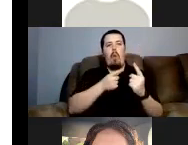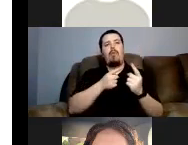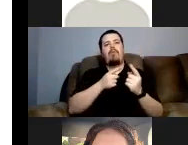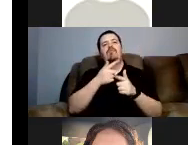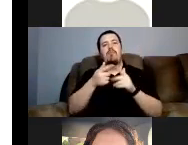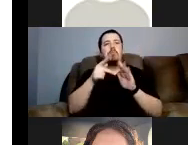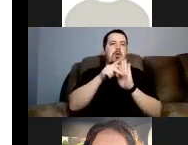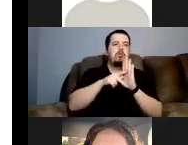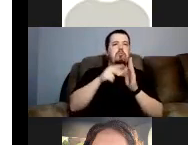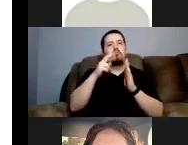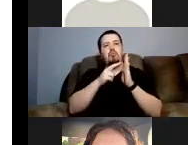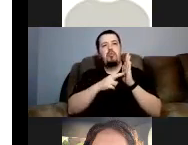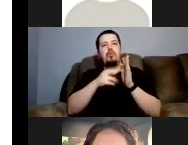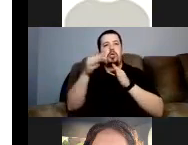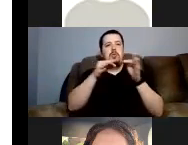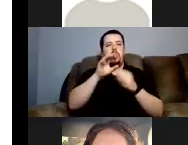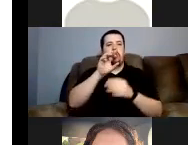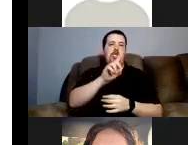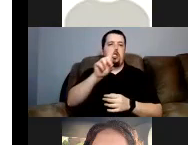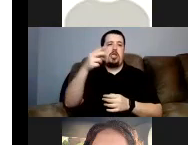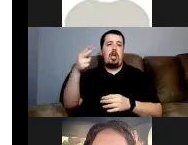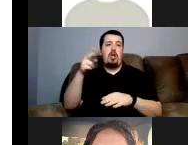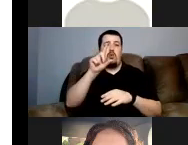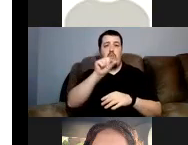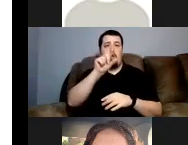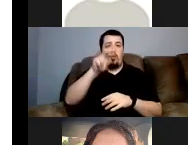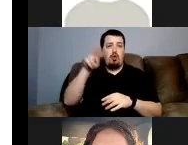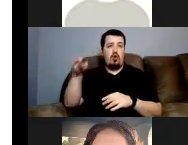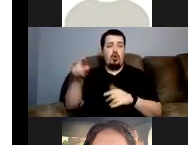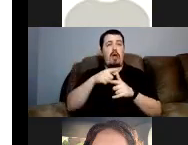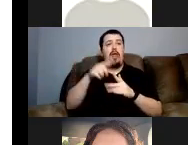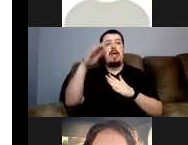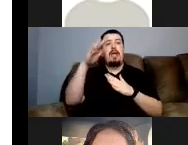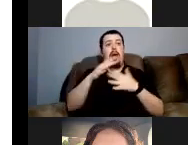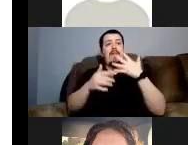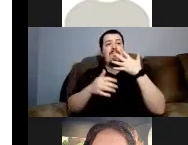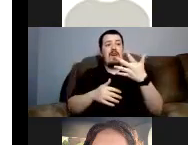bit more about DDH 2022. I'm going to run through our top five disability public policy priorities